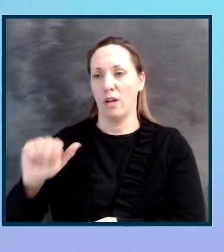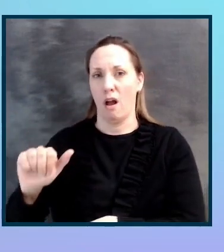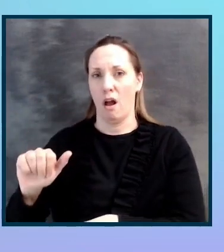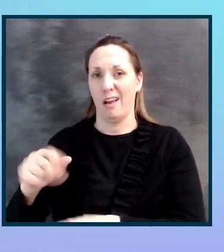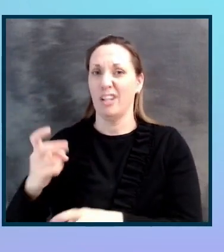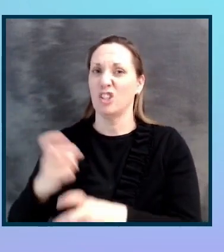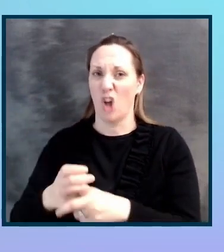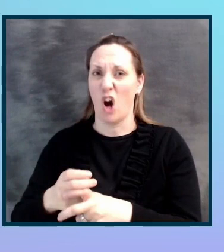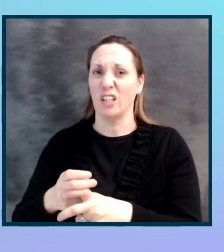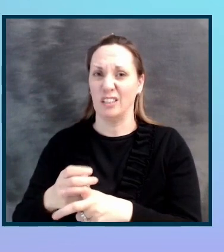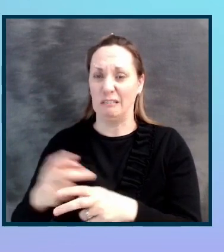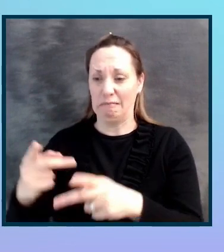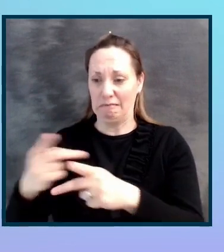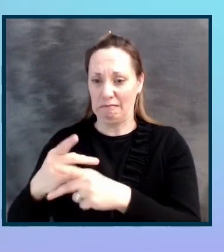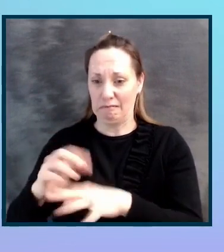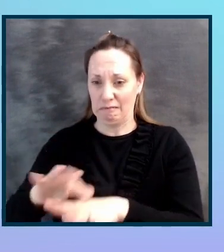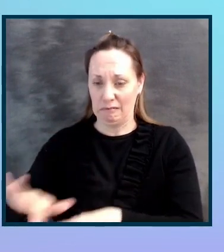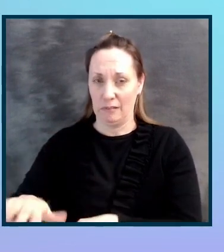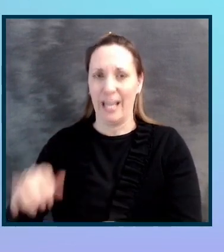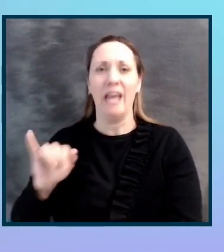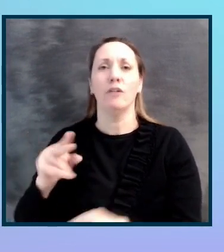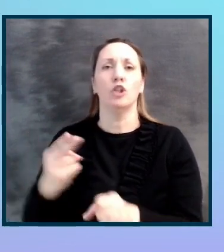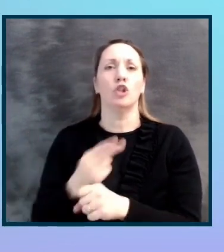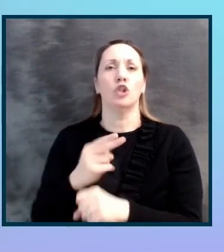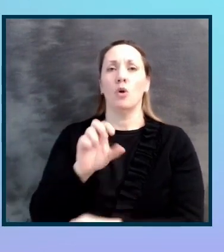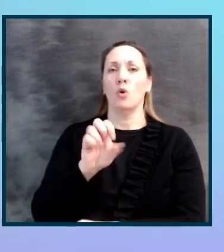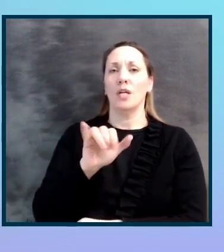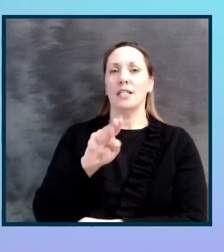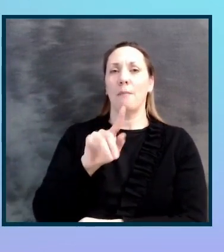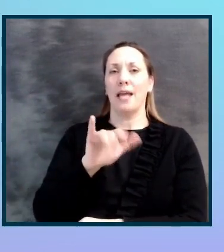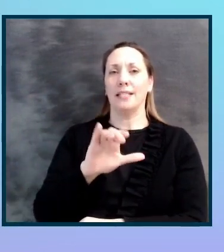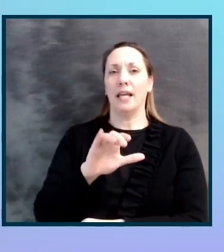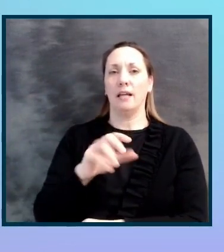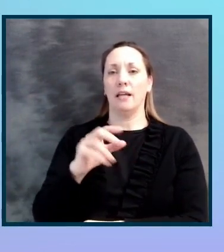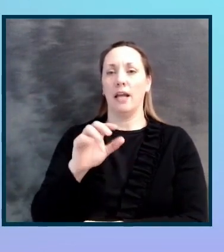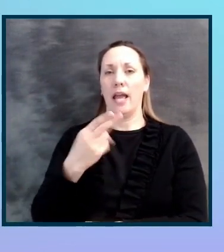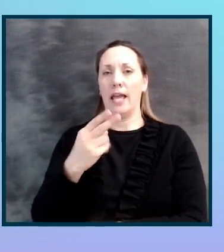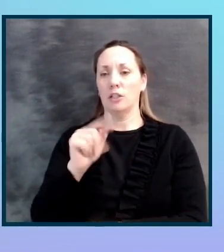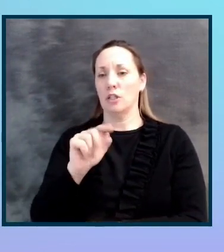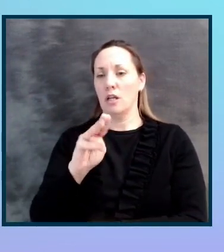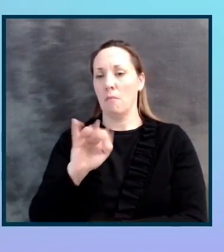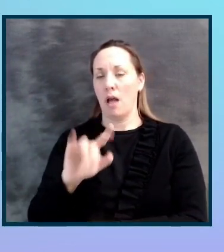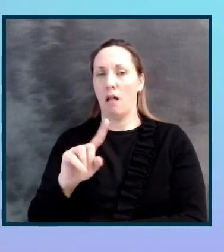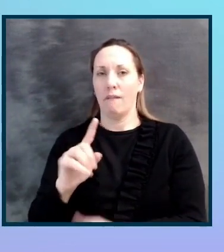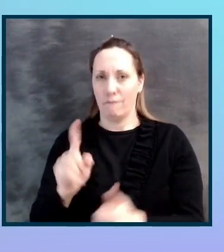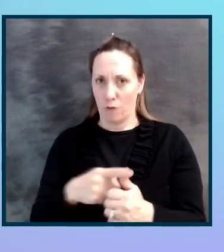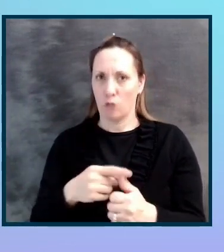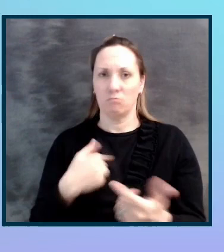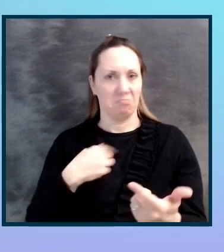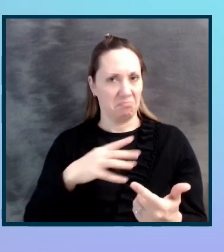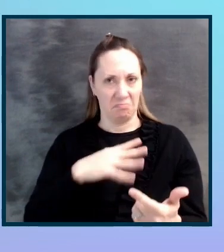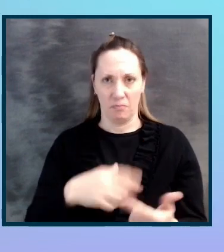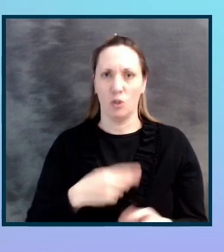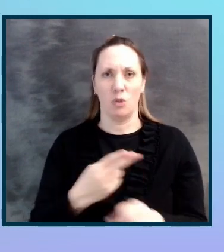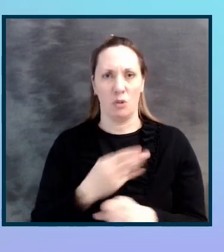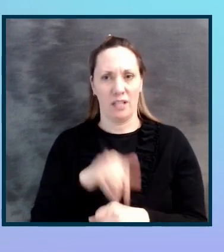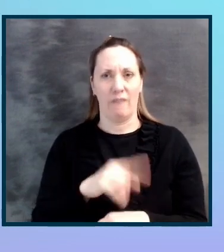They would just use semantic HTML the first place, right? And with everything else they've got will be in great shape. Use semantic HTML to learn it because it has